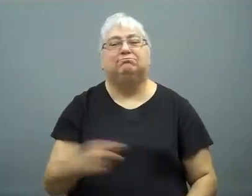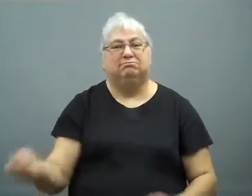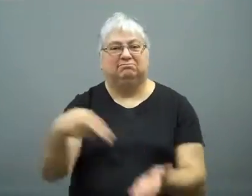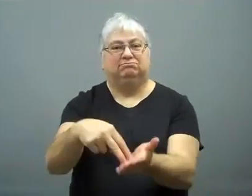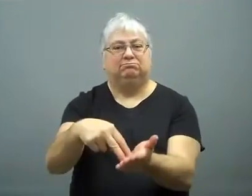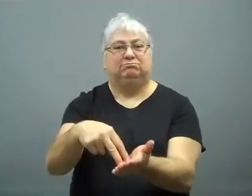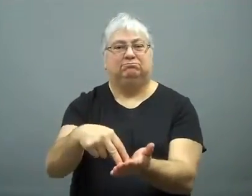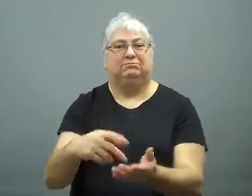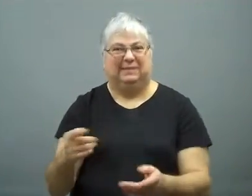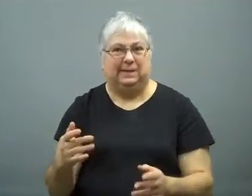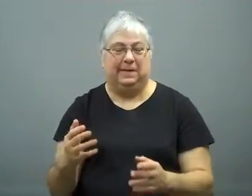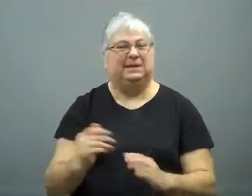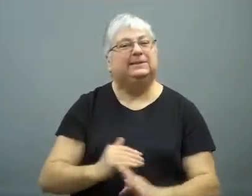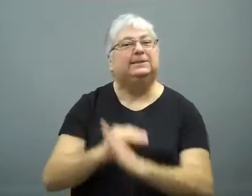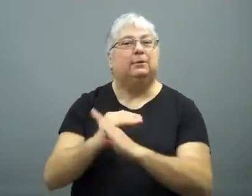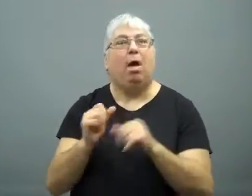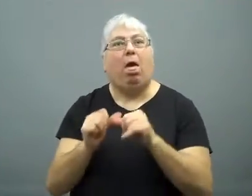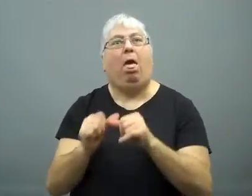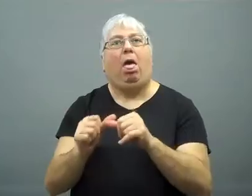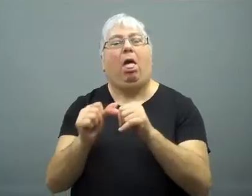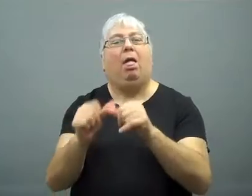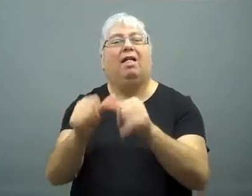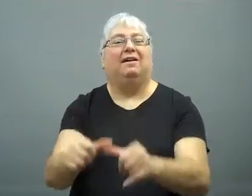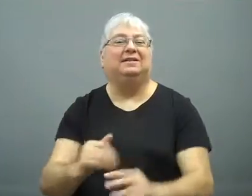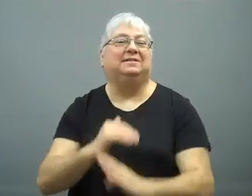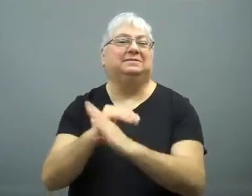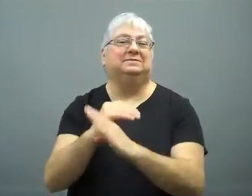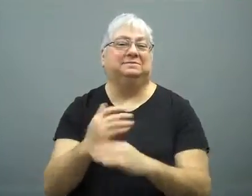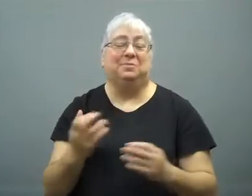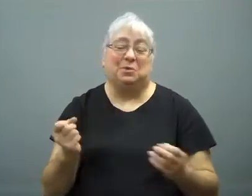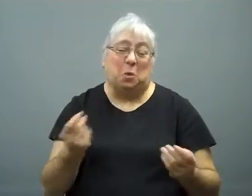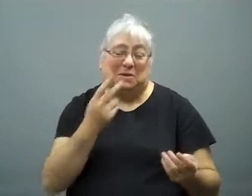He wants them to stand, in order to discourage them from going on too long.